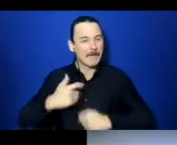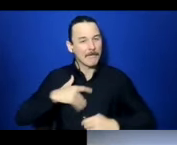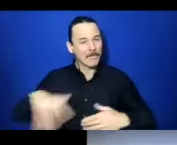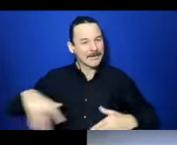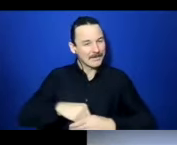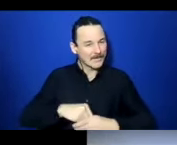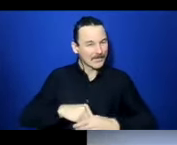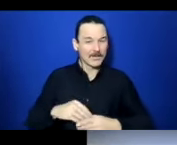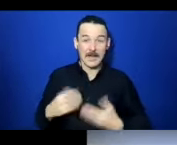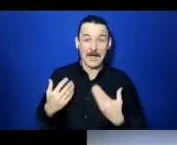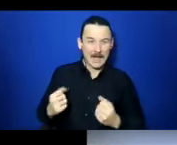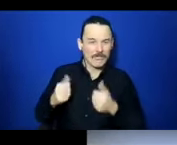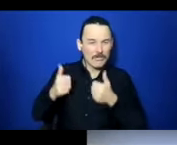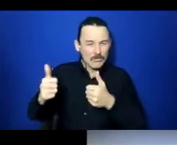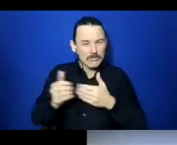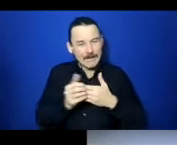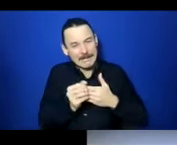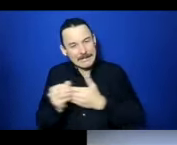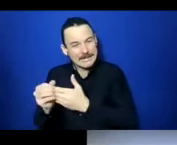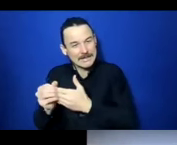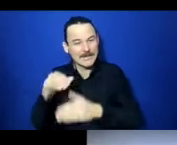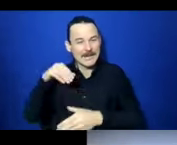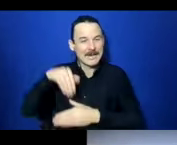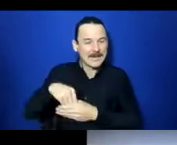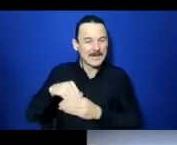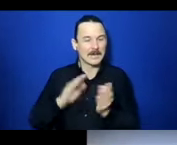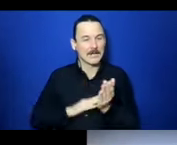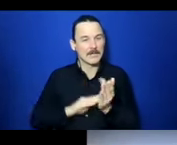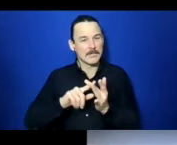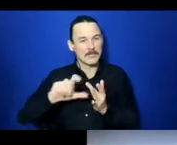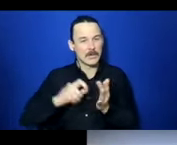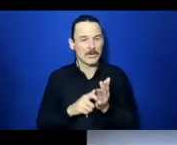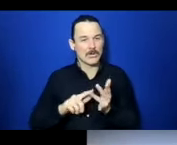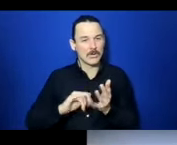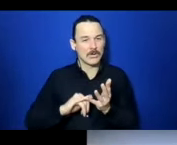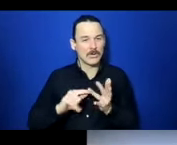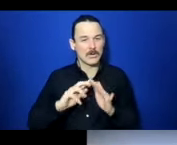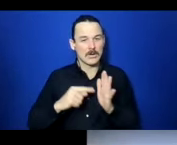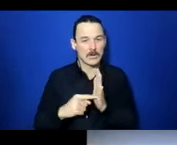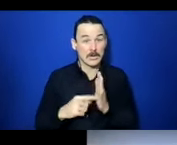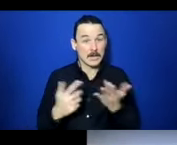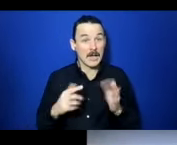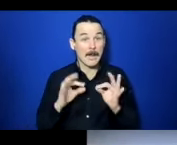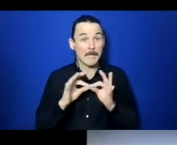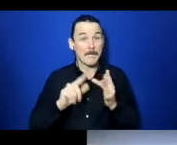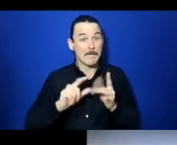within the Biden administration, they're going to be announcing soon several high-ranking